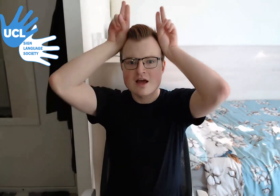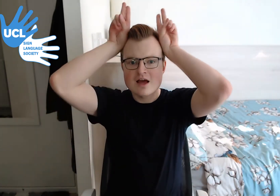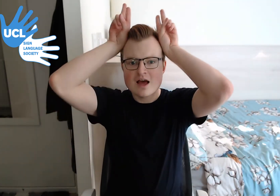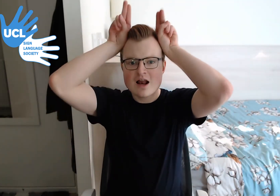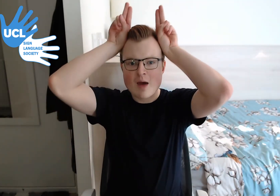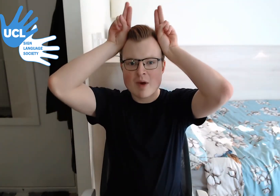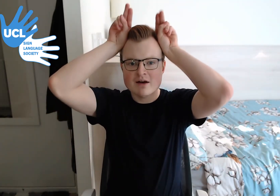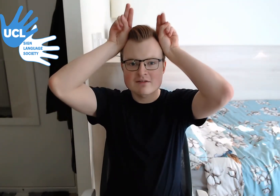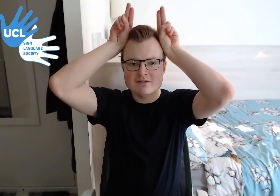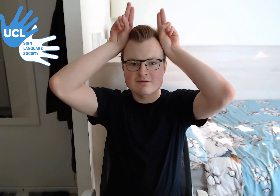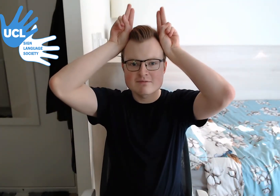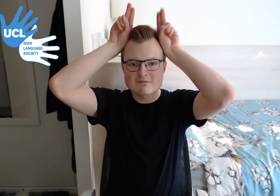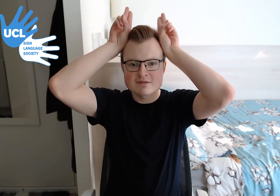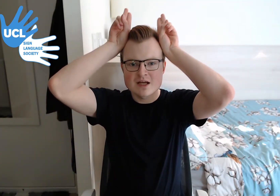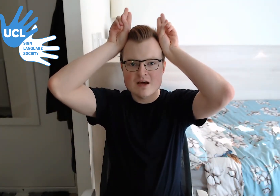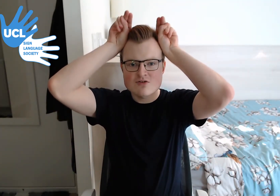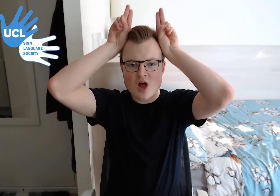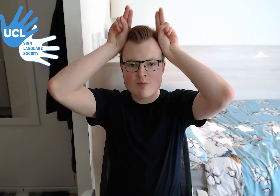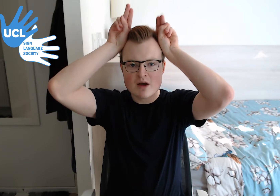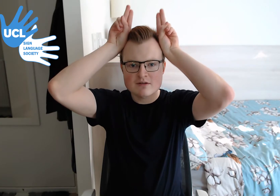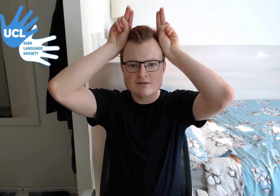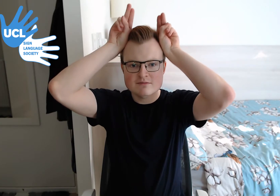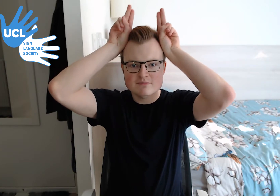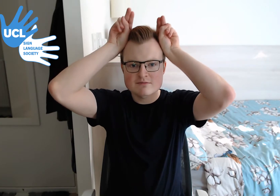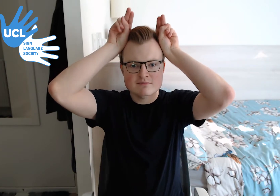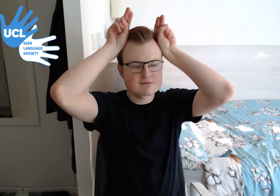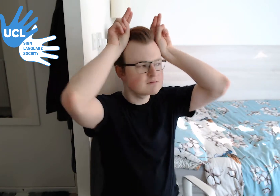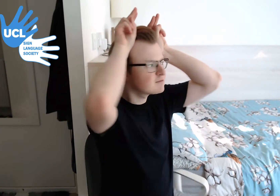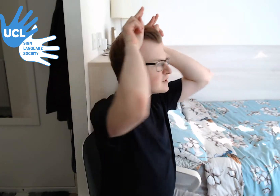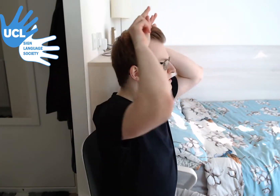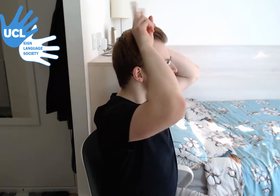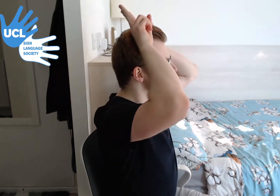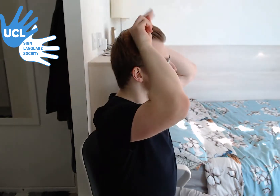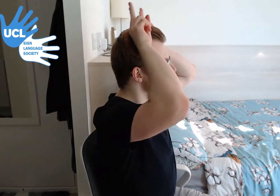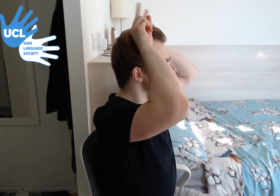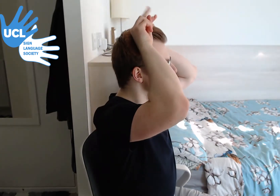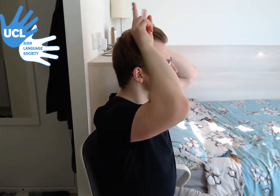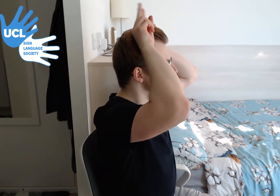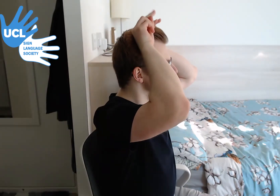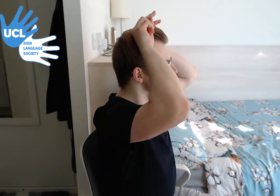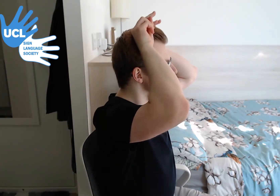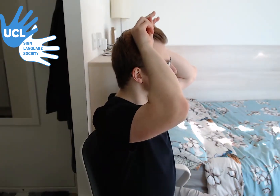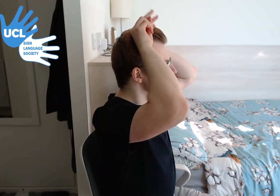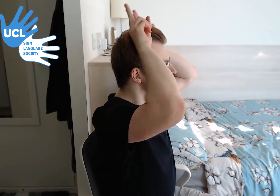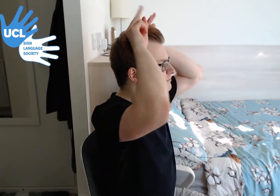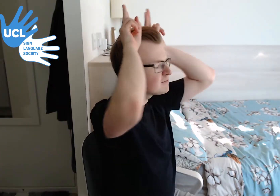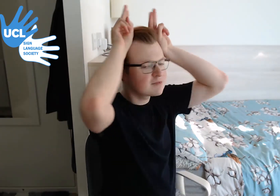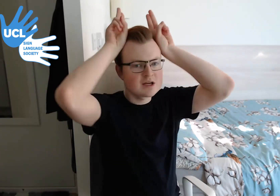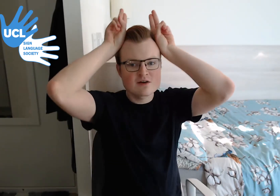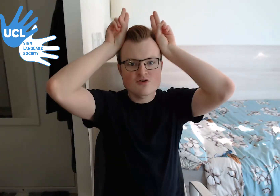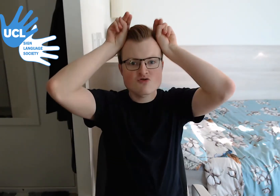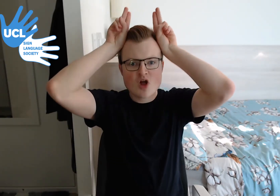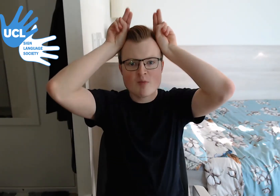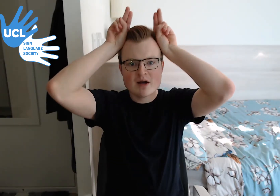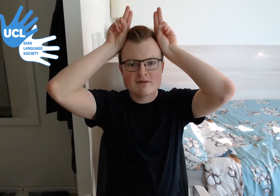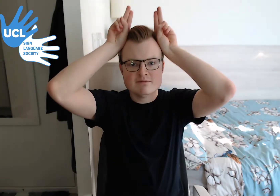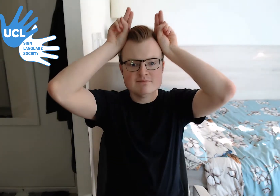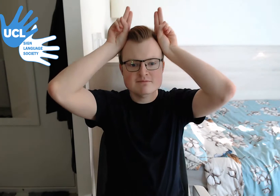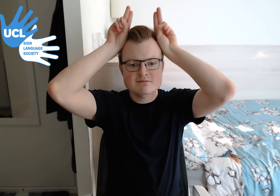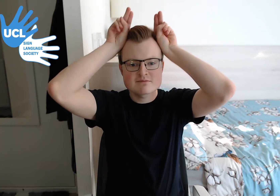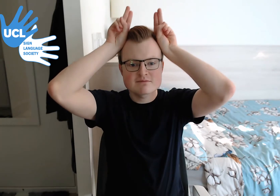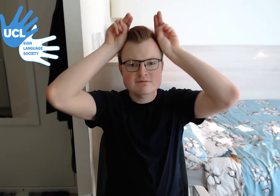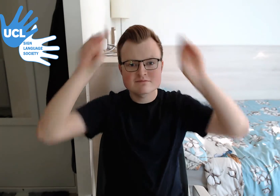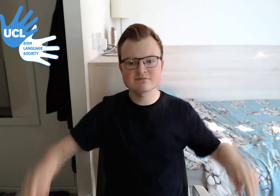Rabbit